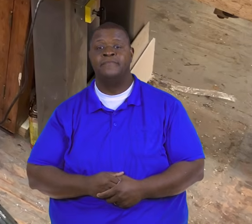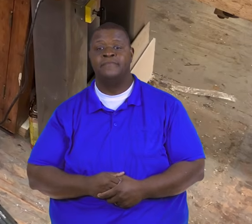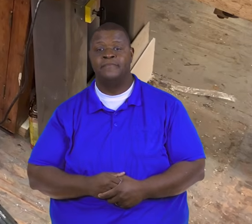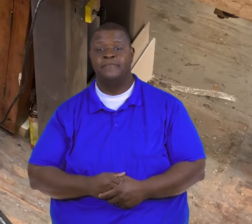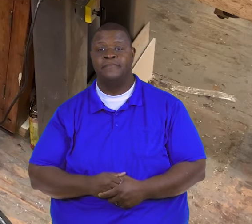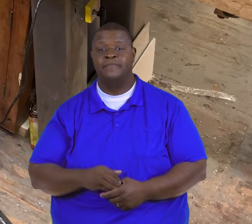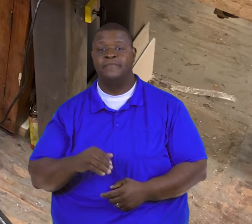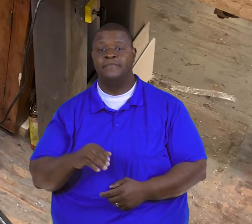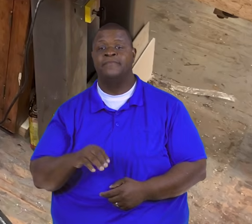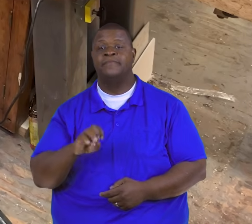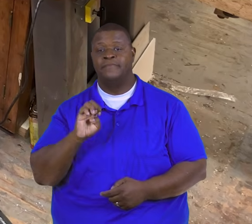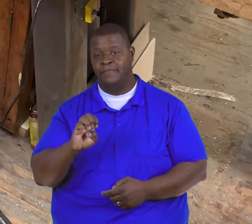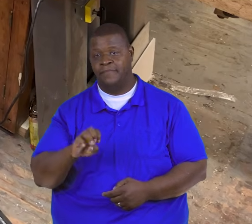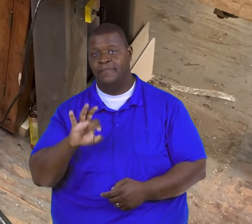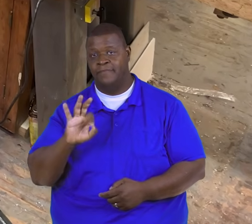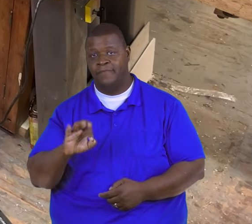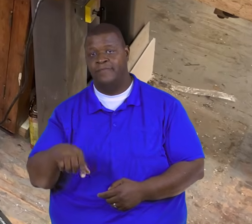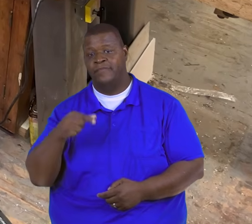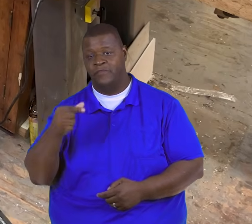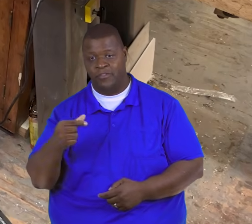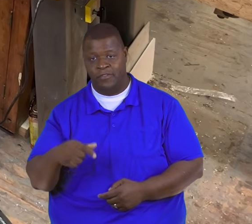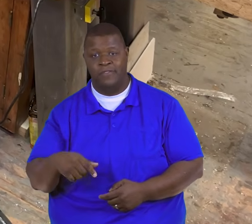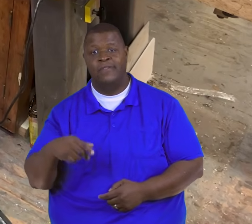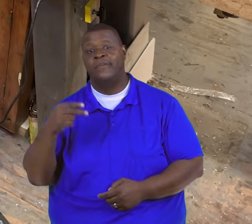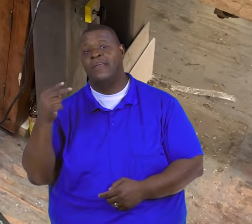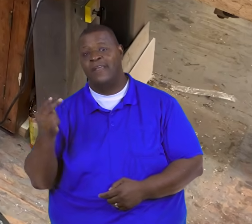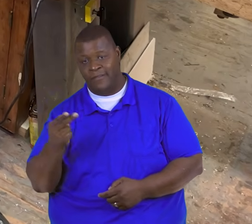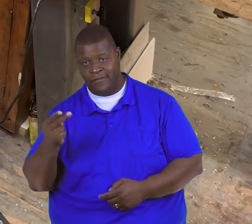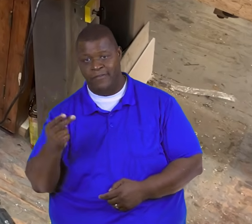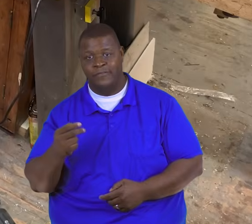E, F, G, H,